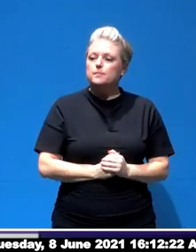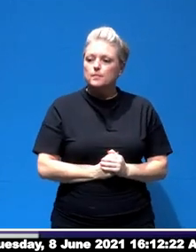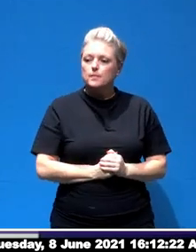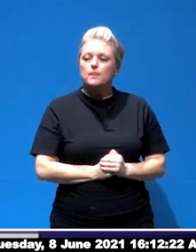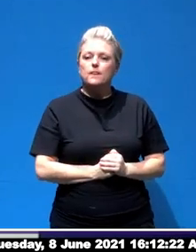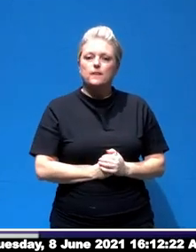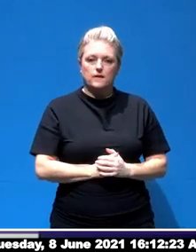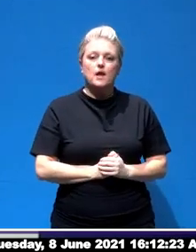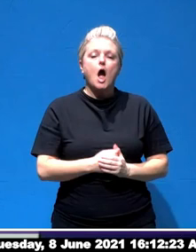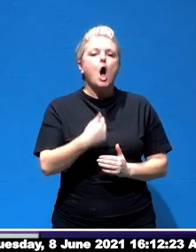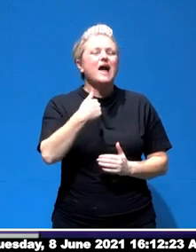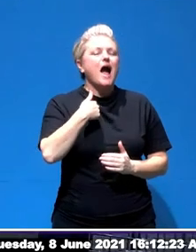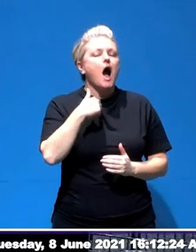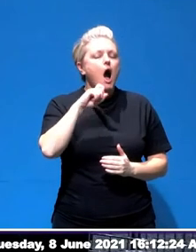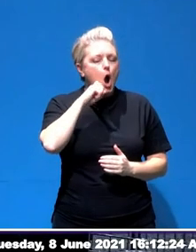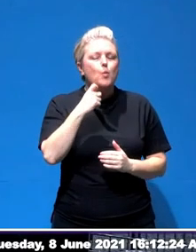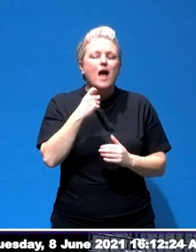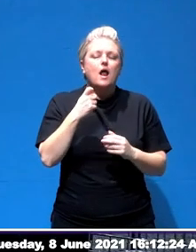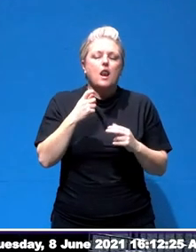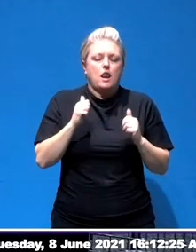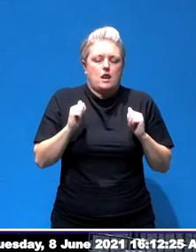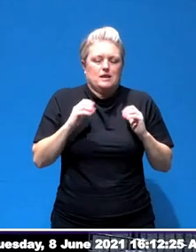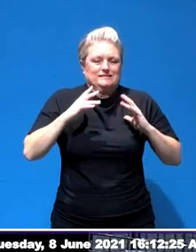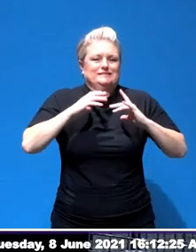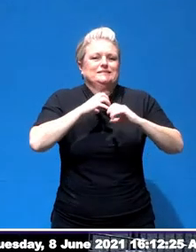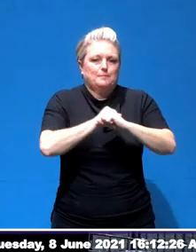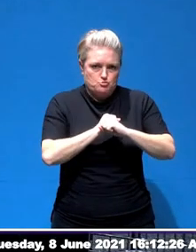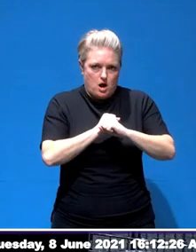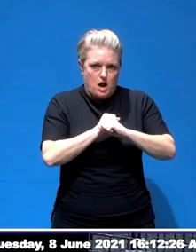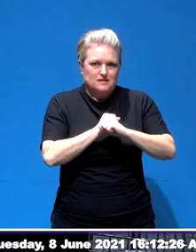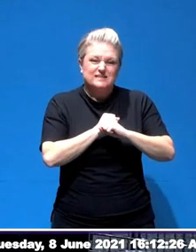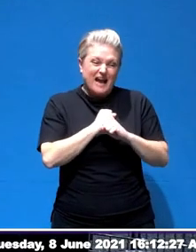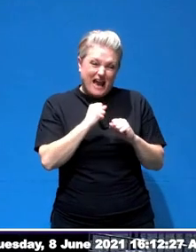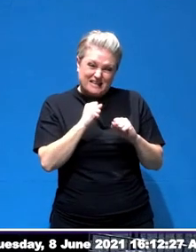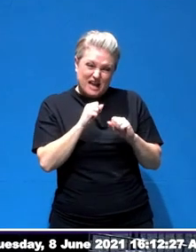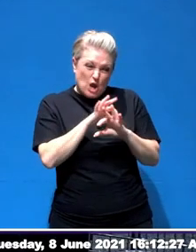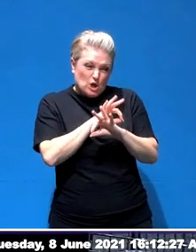Ms Kirkby: in the time you have, it is unreasonable, isn't it, for 211 houses